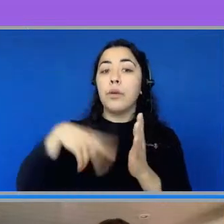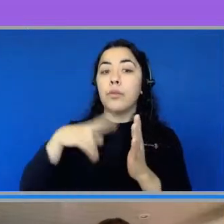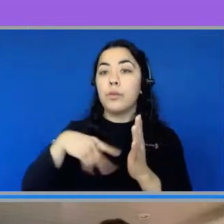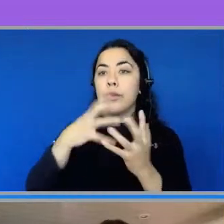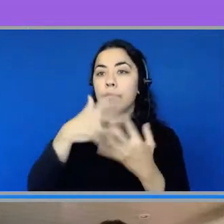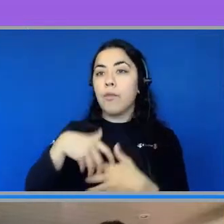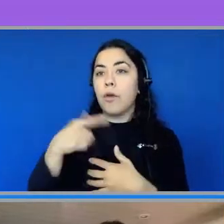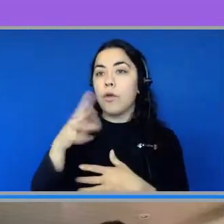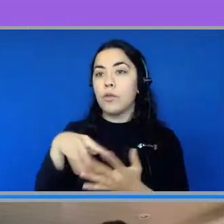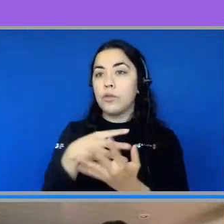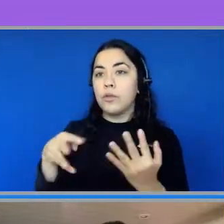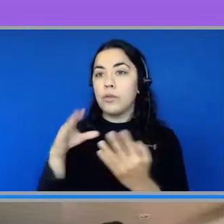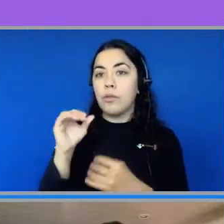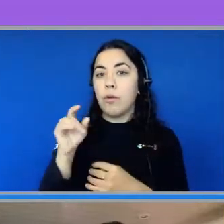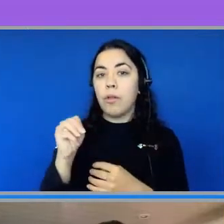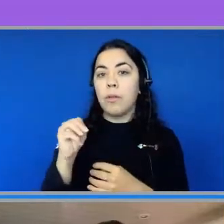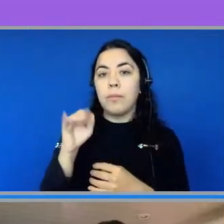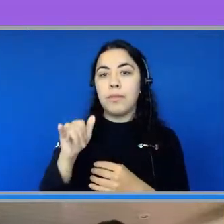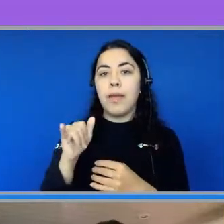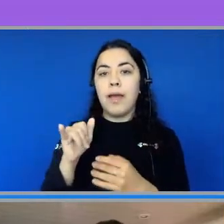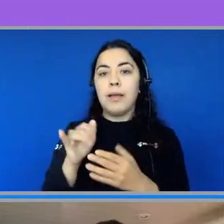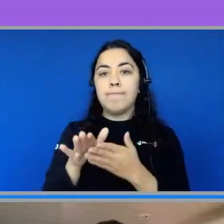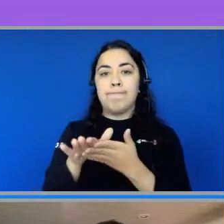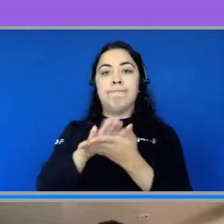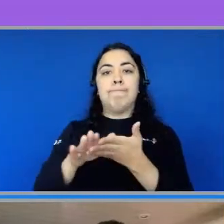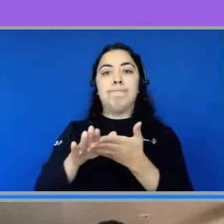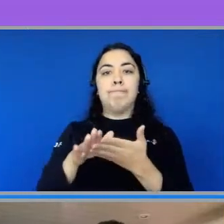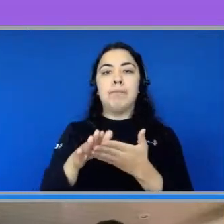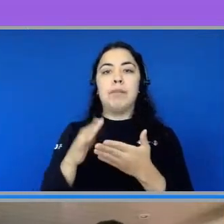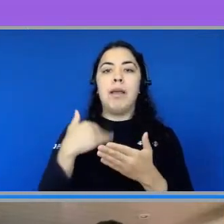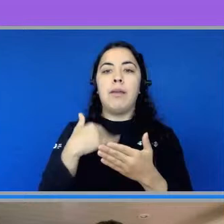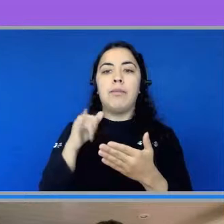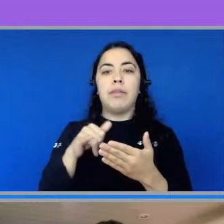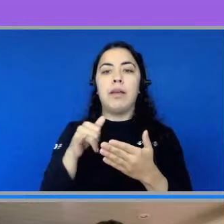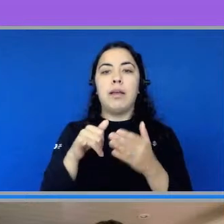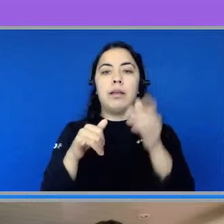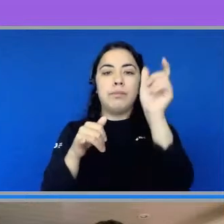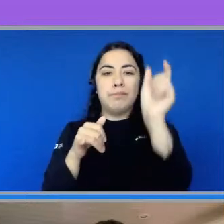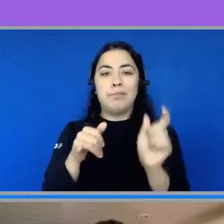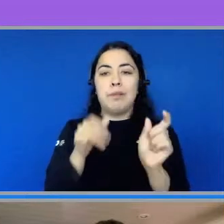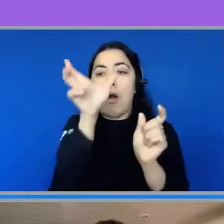columns that tidies up and we get the column reading